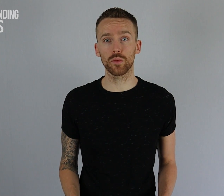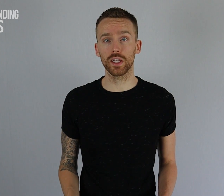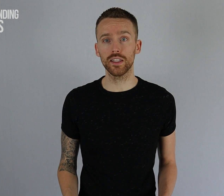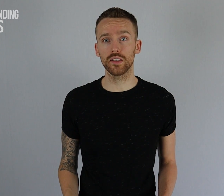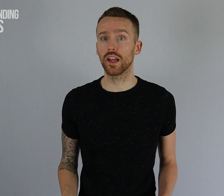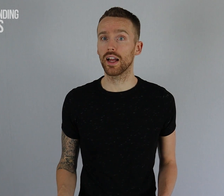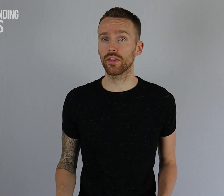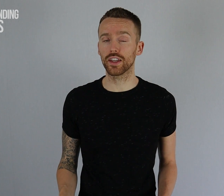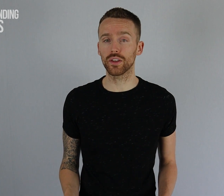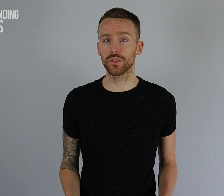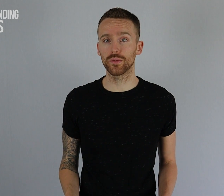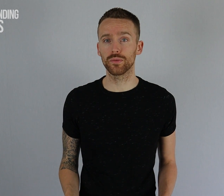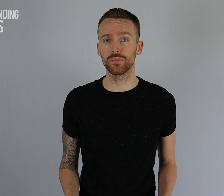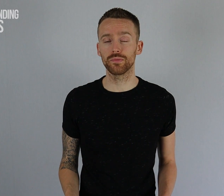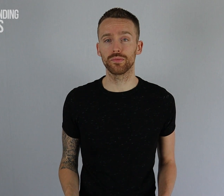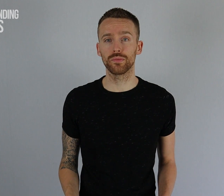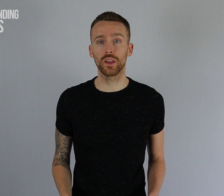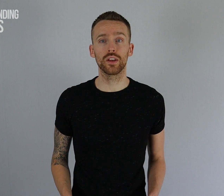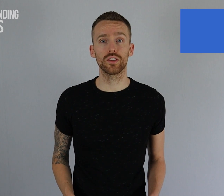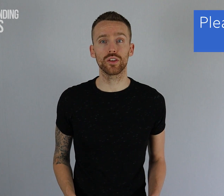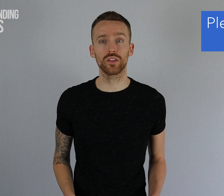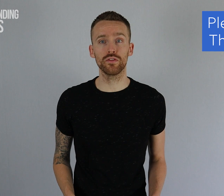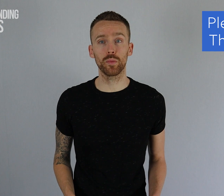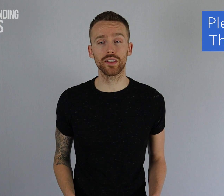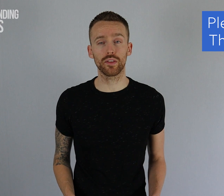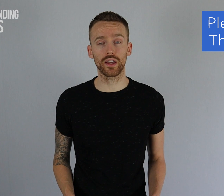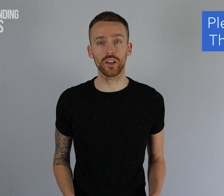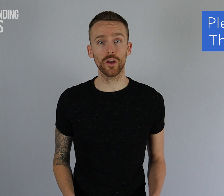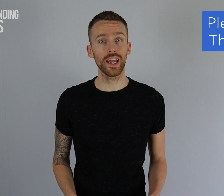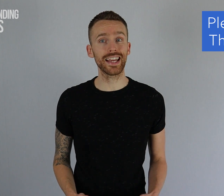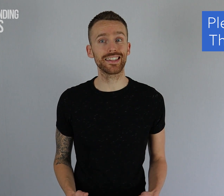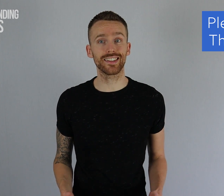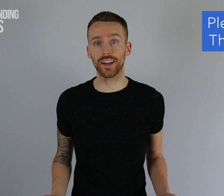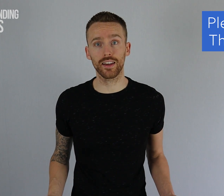for please and thank you. So the sign for please and thank you is exactly